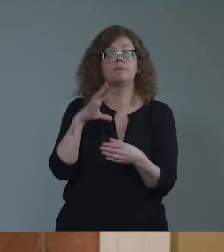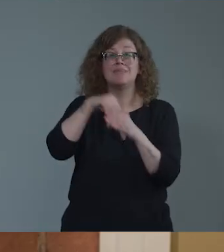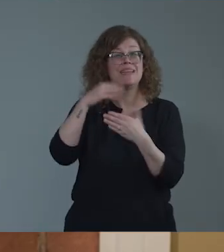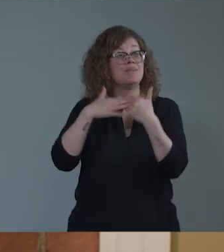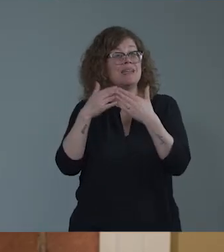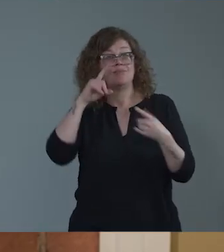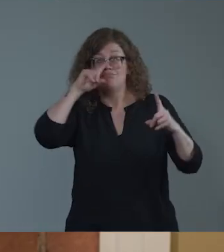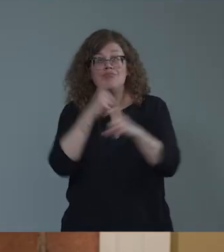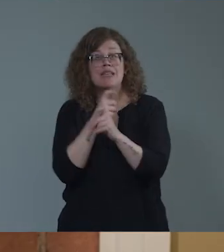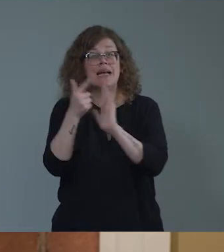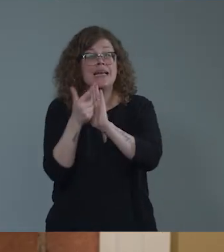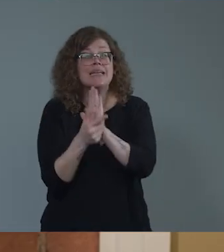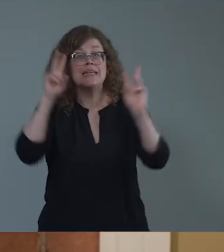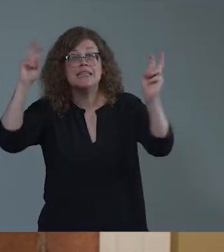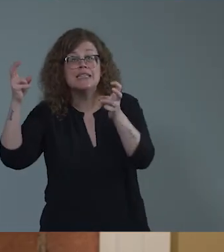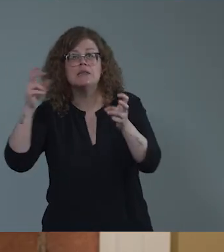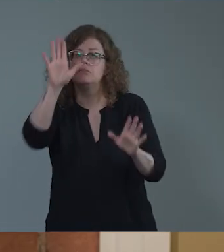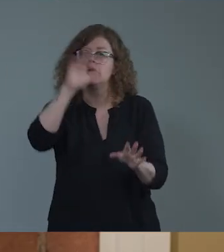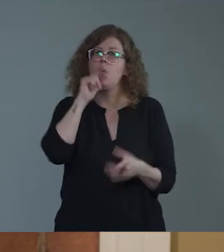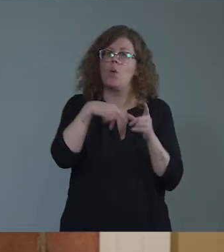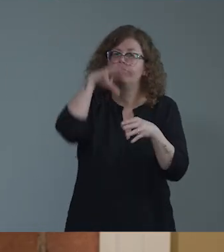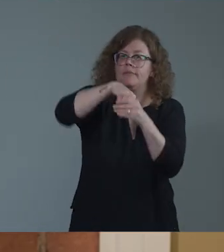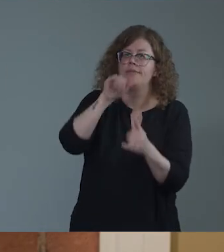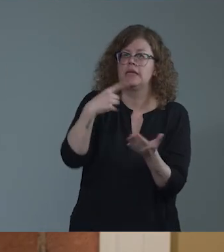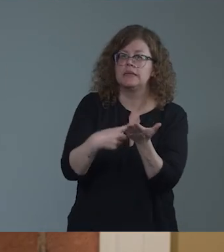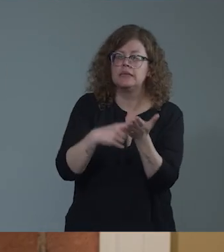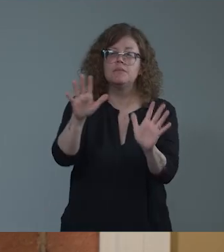It's also really important to remember, and often to include in the contract